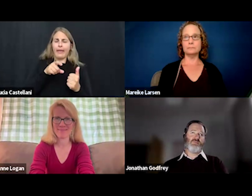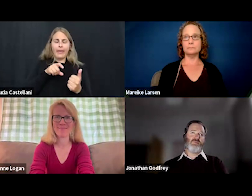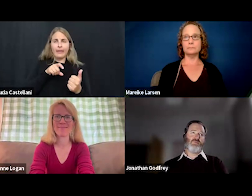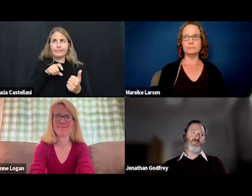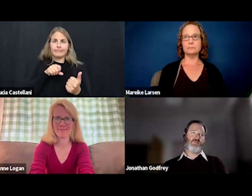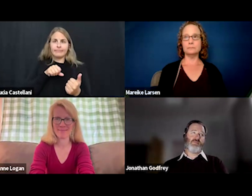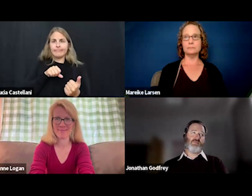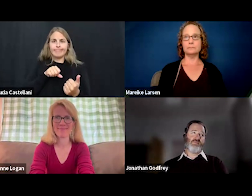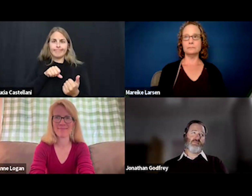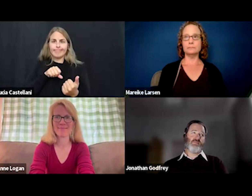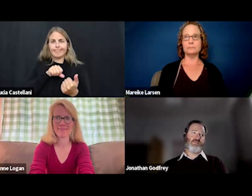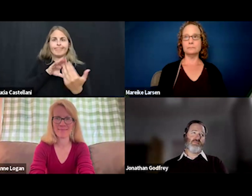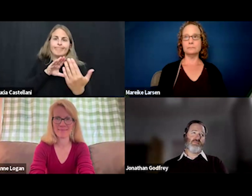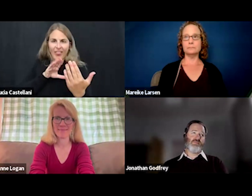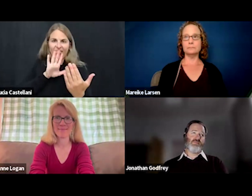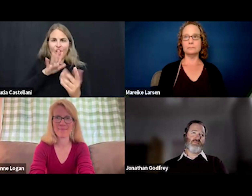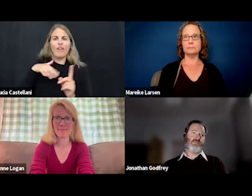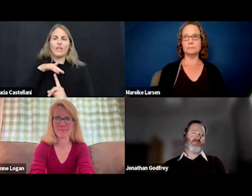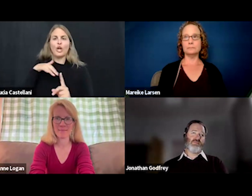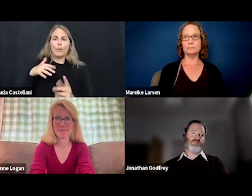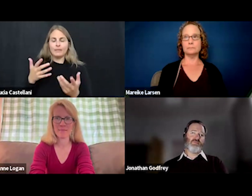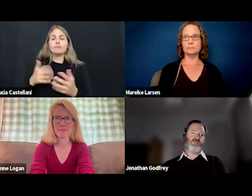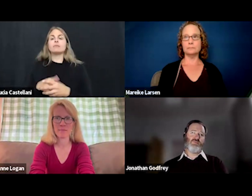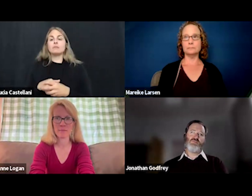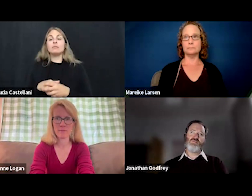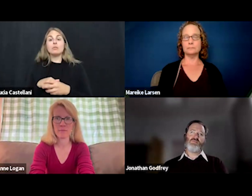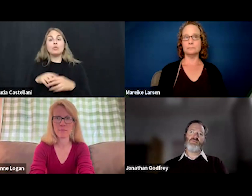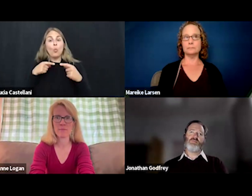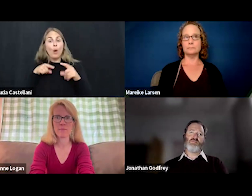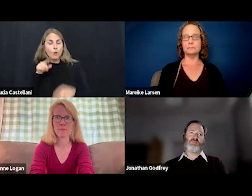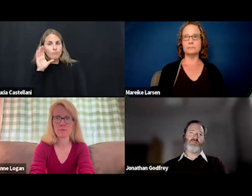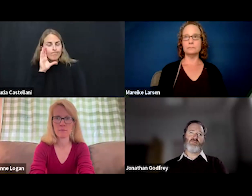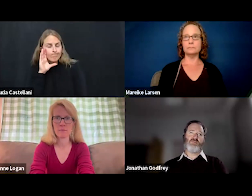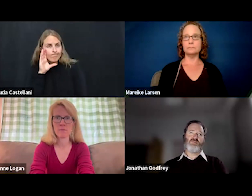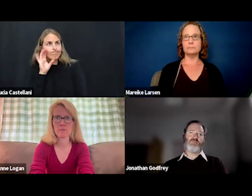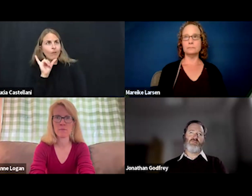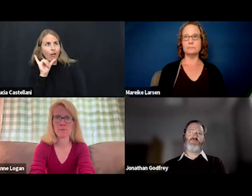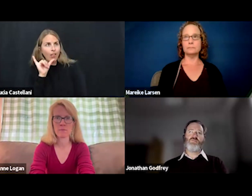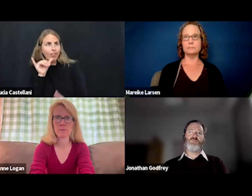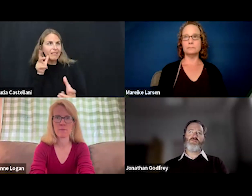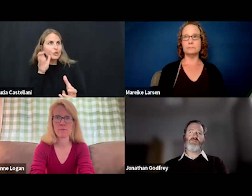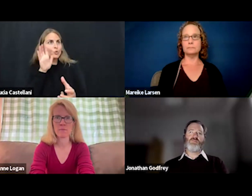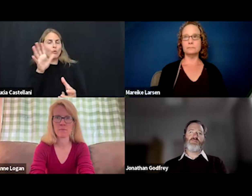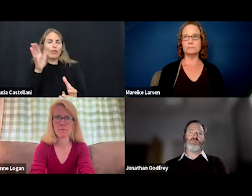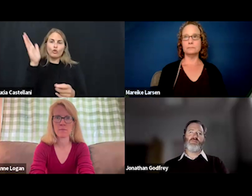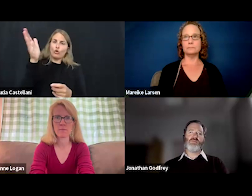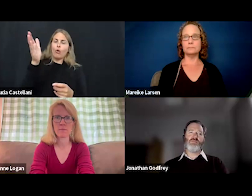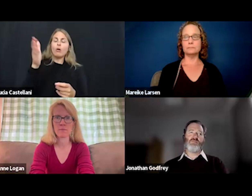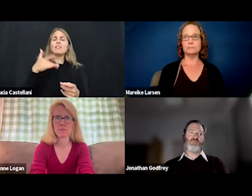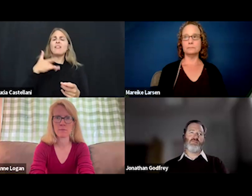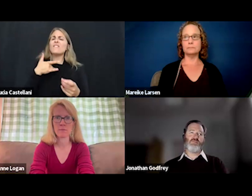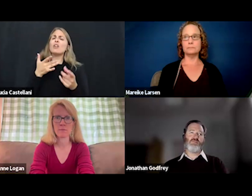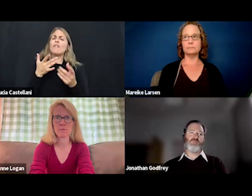And as you're listening to these interesting talks, please feel free to jot down questions that